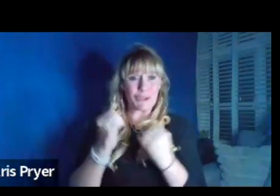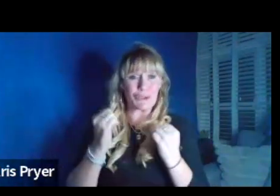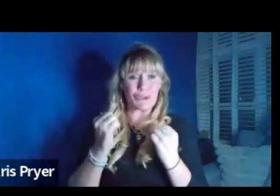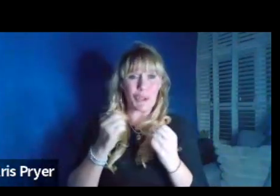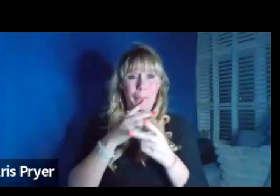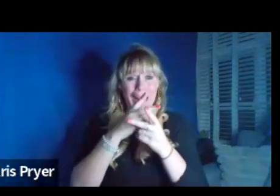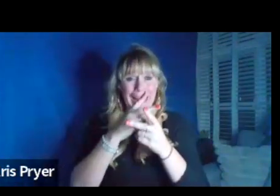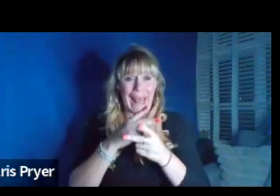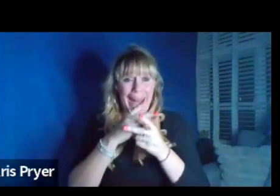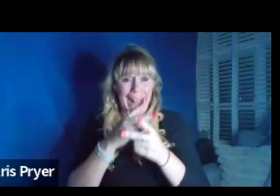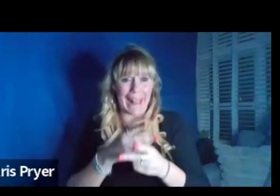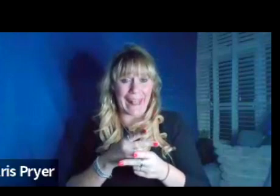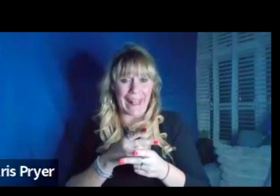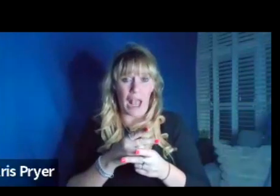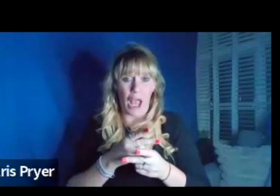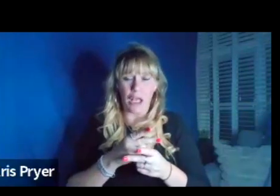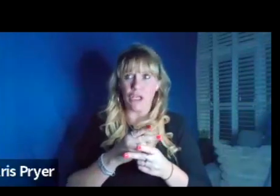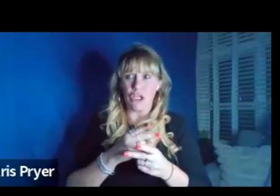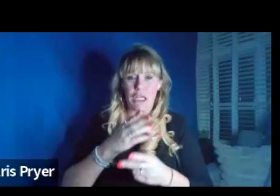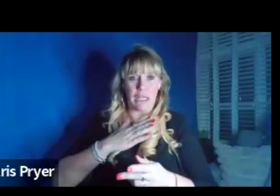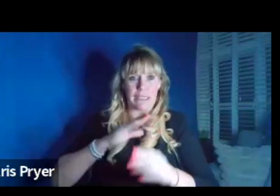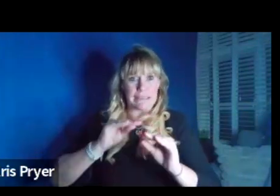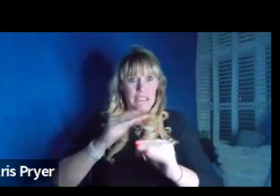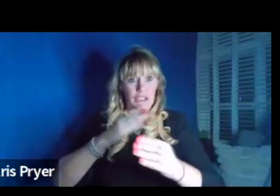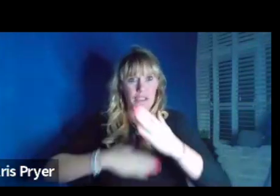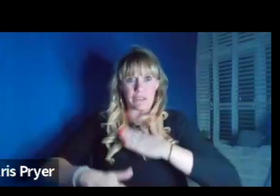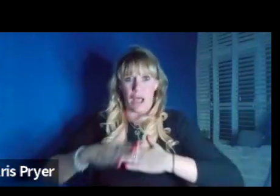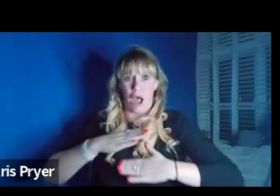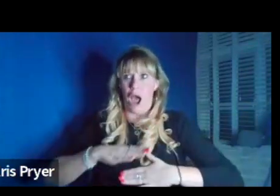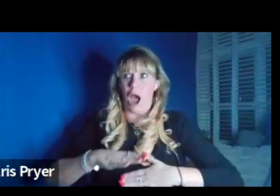I go funny in my tummy,